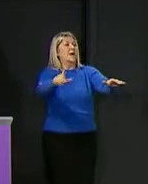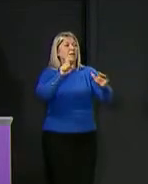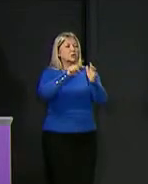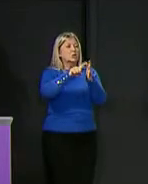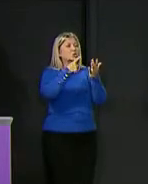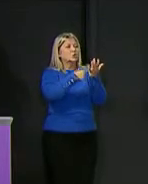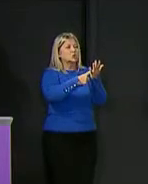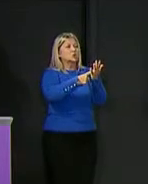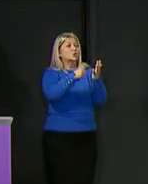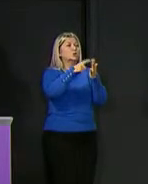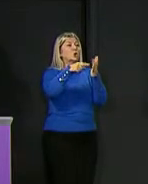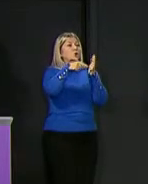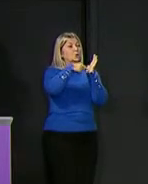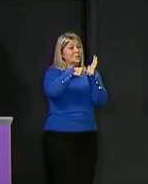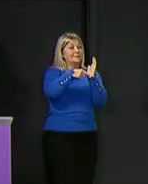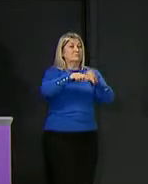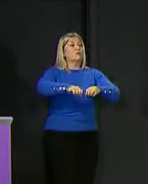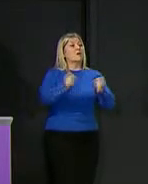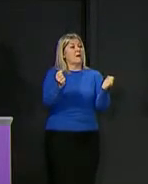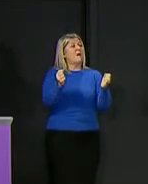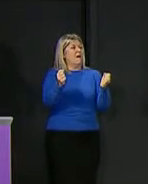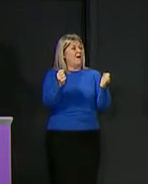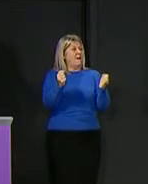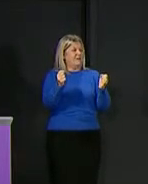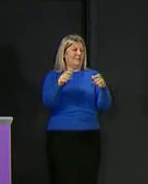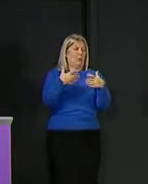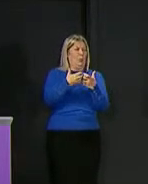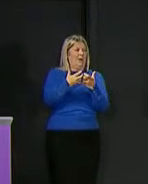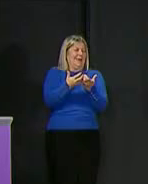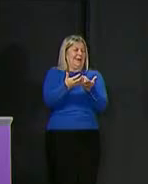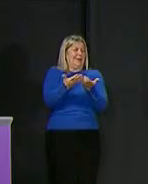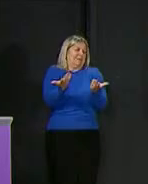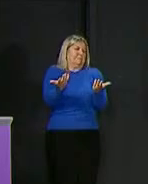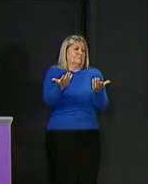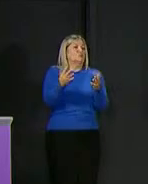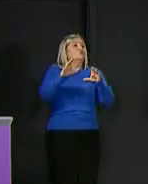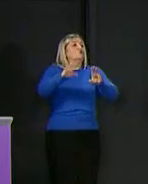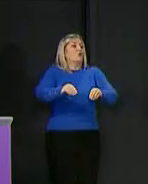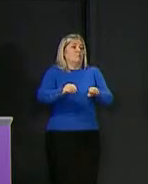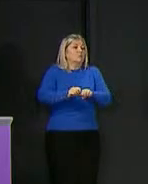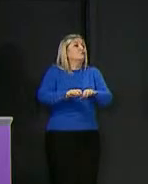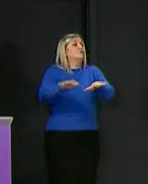has the Prime Minister agreed to your call for additional four nations talks on additional